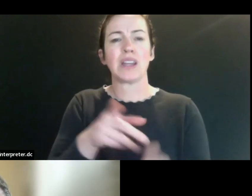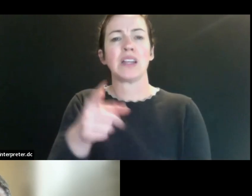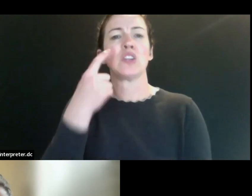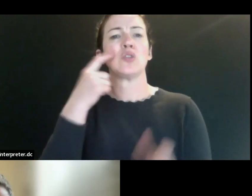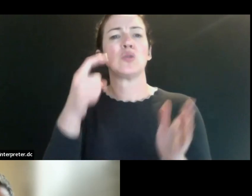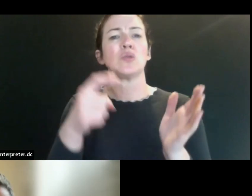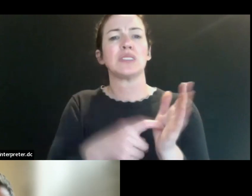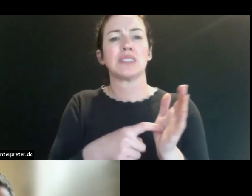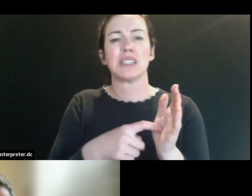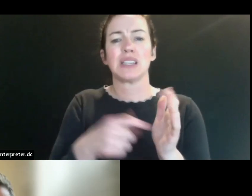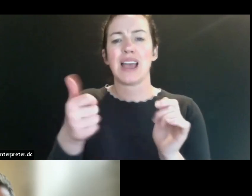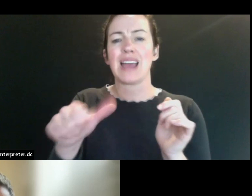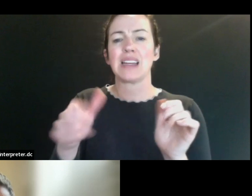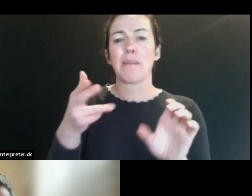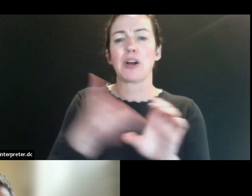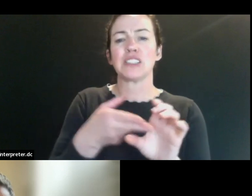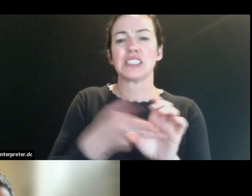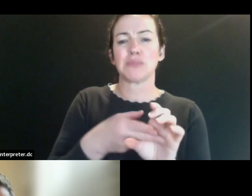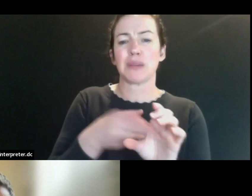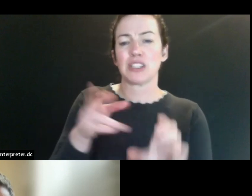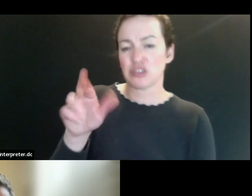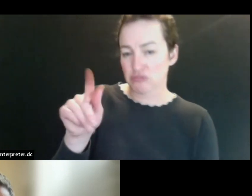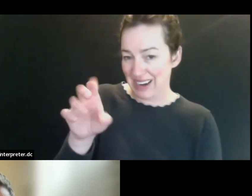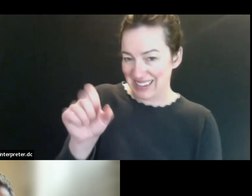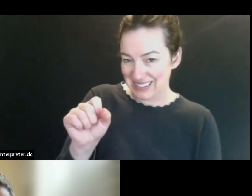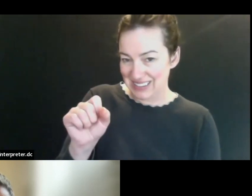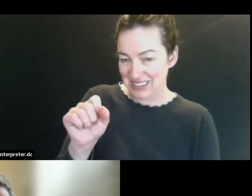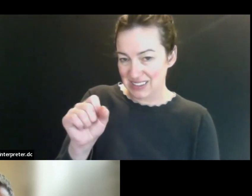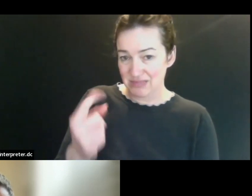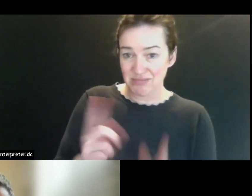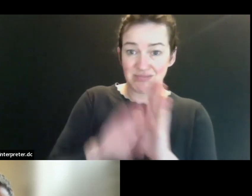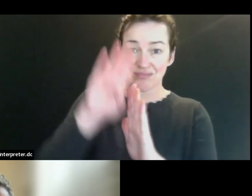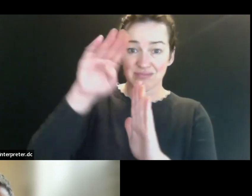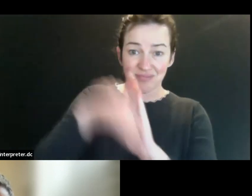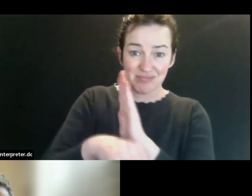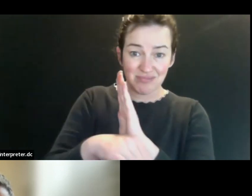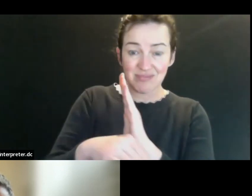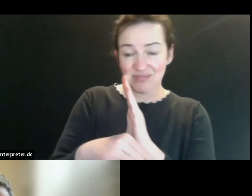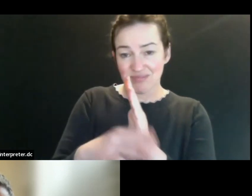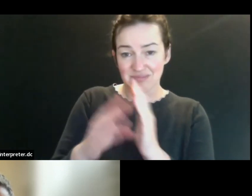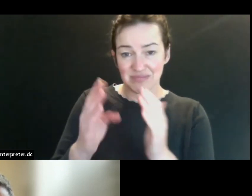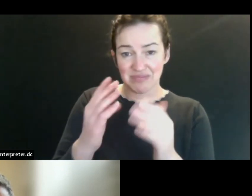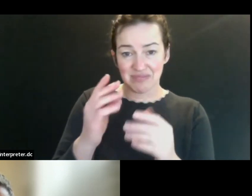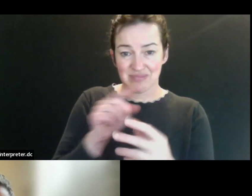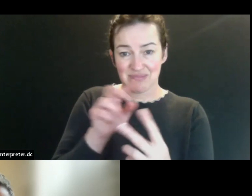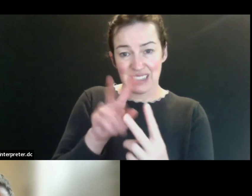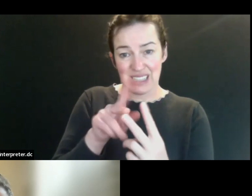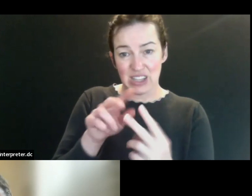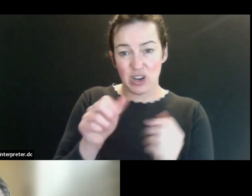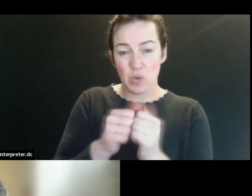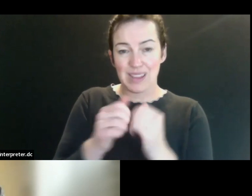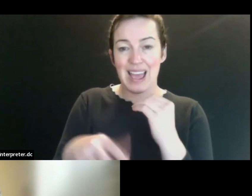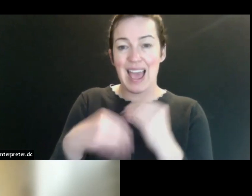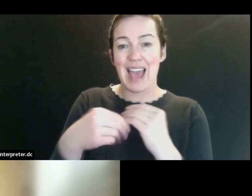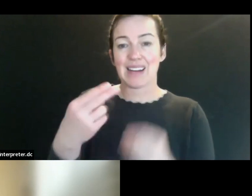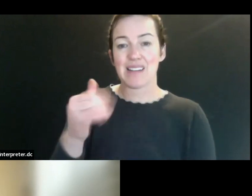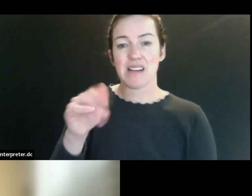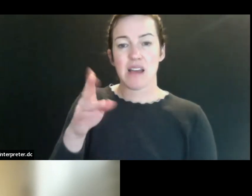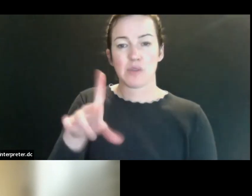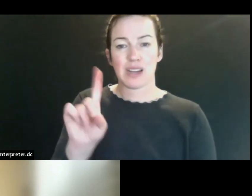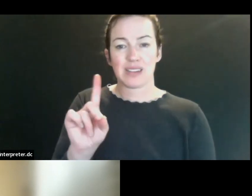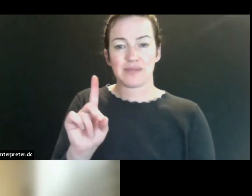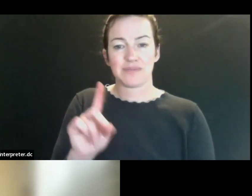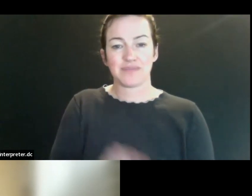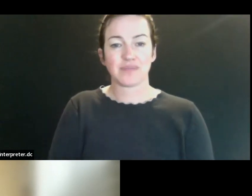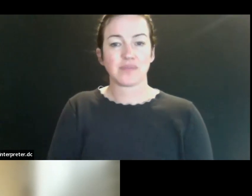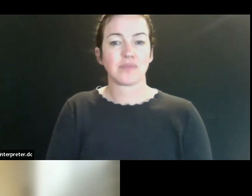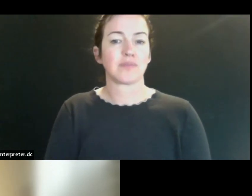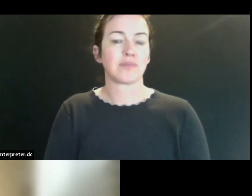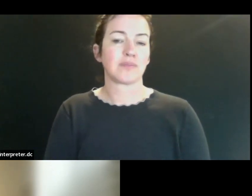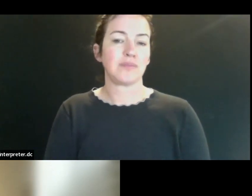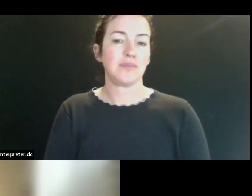participation rates in your commission rise or fall with the addition of hybrid? Oh, you're